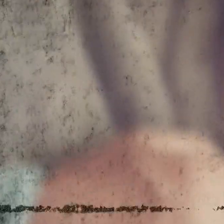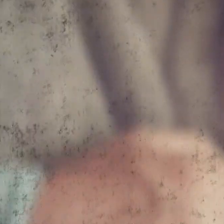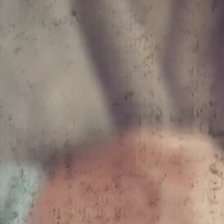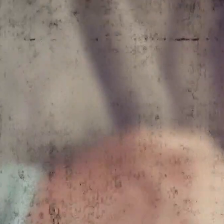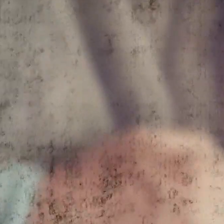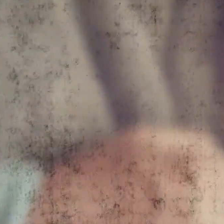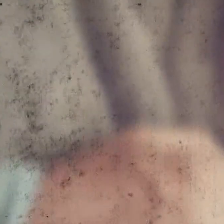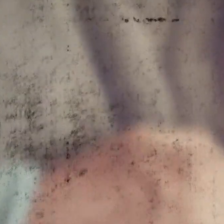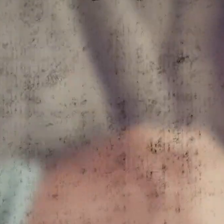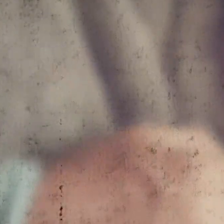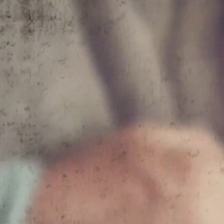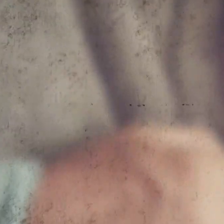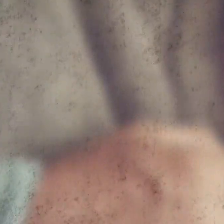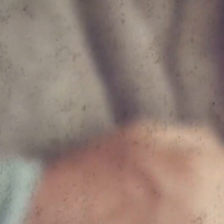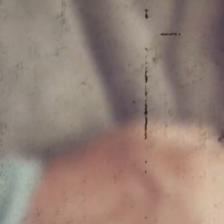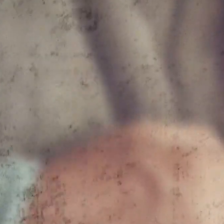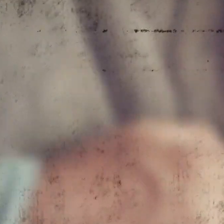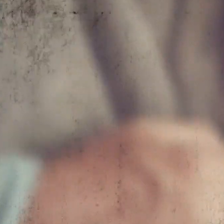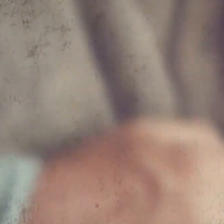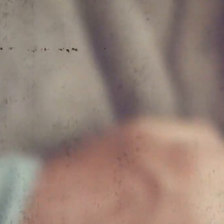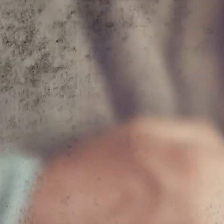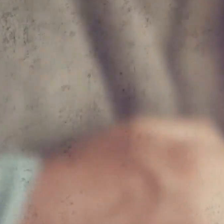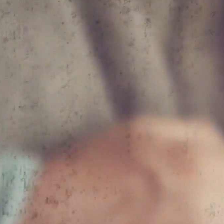CARE CENTERS ARE ALSO GETTING BETTER AT SLOWING DOWN CARE CENTERS ARE ALSO GETTING BETTER AT SLOWING DOWN THE BETTER AT SLOWING DOWN THE BETTER AT SLOWING DOWN THE SPREAD, BETTER AT SLOWING DOWN THE SPREAD, OF BETTER AT SLOWING DOWN THE SPREAD, OF THE BETTER AT SLOWING DOWN THE SPREAD, OF THE 1100 BETTER AT SLOWING DOWN THE SPREAD, OF THE 1100 FACILITY SPREAD, OF THE 1100 FACILITY SPREAD, OF THE 1100 FACILITY OUTBREAK SPREAD, OF THE 1100 FACILITY OUTBREAK SO SPREAD, OF THE 1100 FACILITY OUTBREAK SO FAR, SPREAD, OF THE 1100 FACILITY OUTBREAK SO FAR, 61% SPREAD, OF THE 1100 FACILITY OUTBREAK SO FAR, 61% KEPT SPREAD, OF THE 1100 FACILITY OUTBREAK SO FAR, 61% KEPT THE